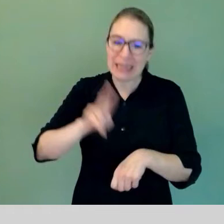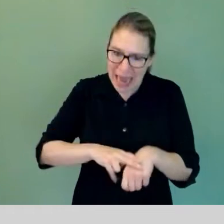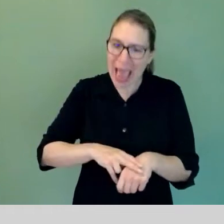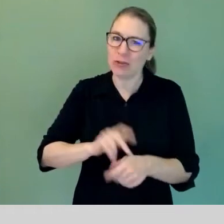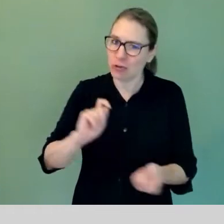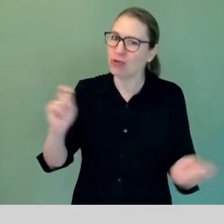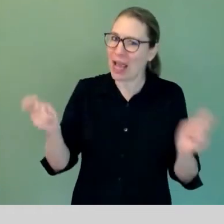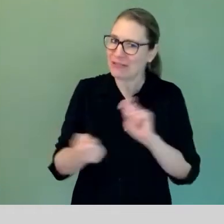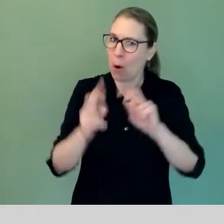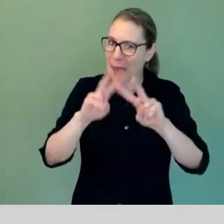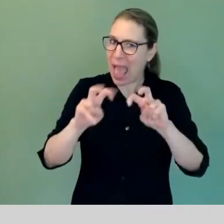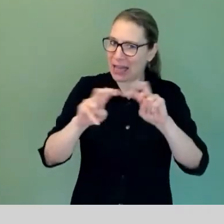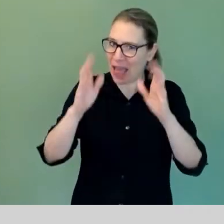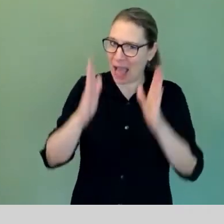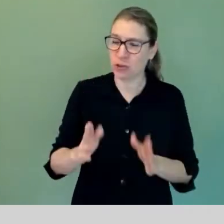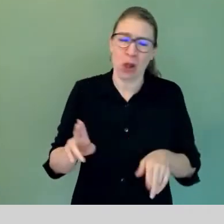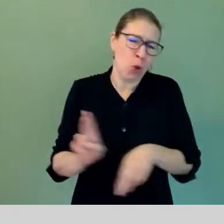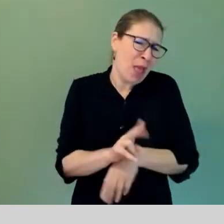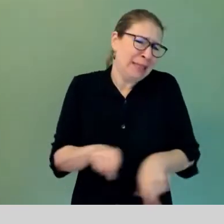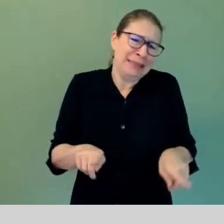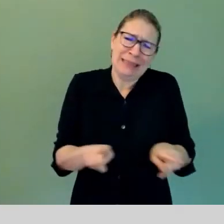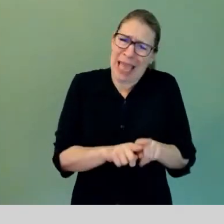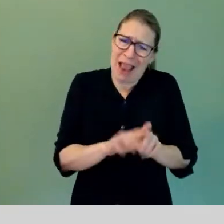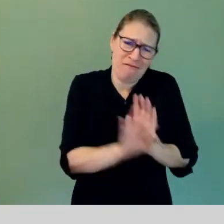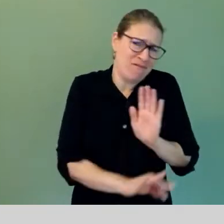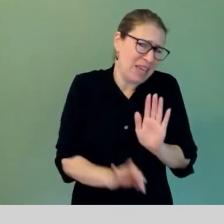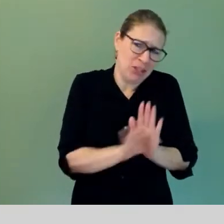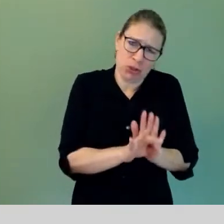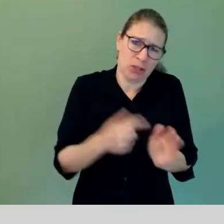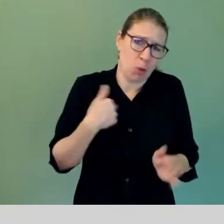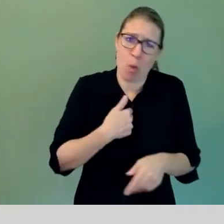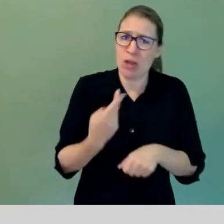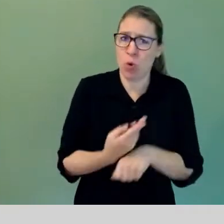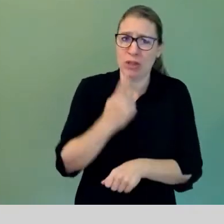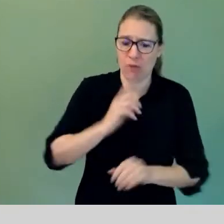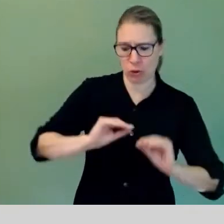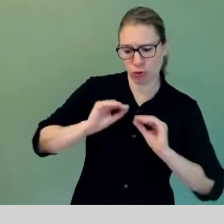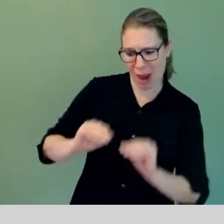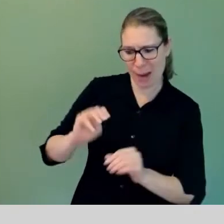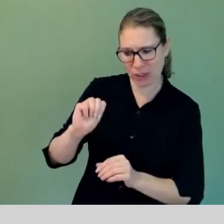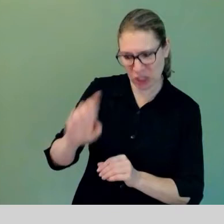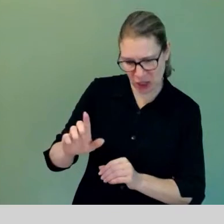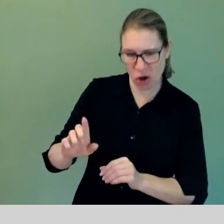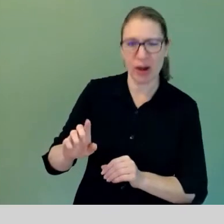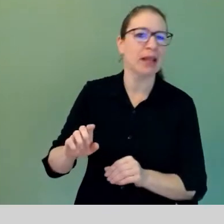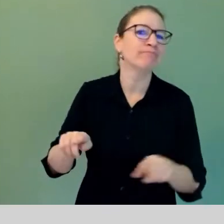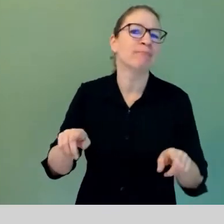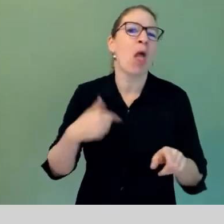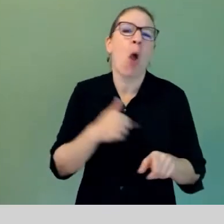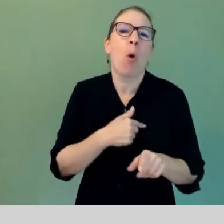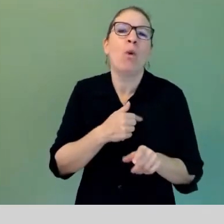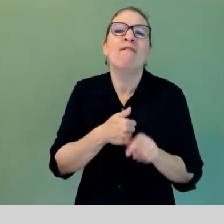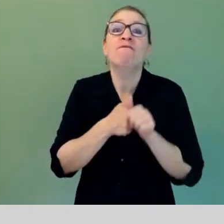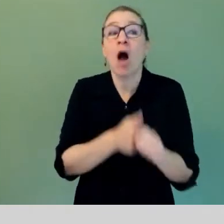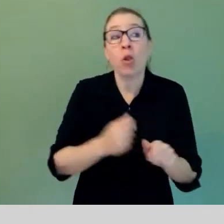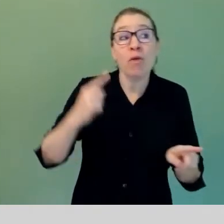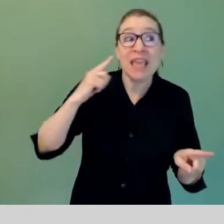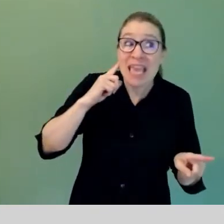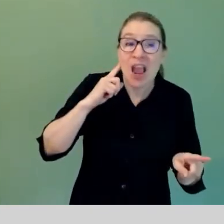for a transform analyzer. And a lot of the features that we use to train machine learning models for audio, actually take inspiration from how our ear works.